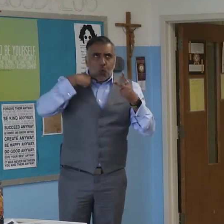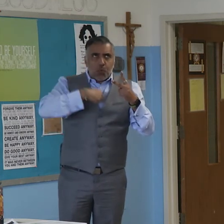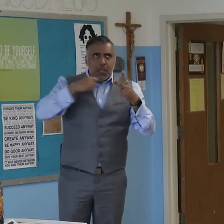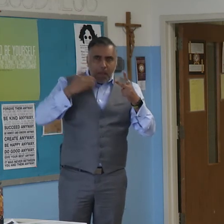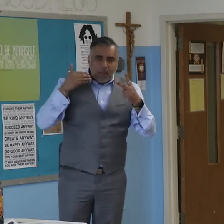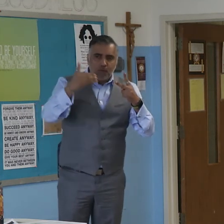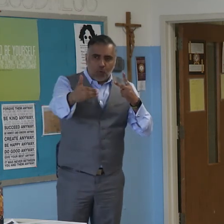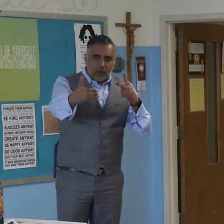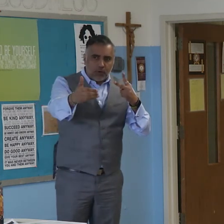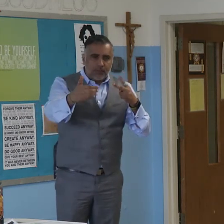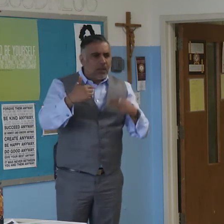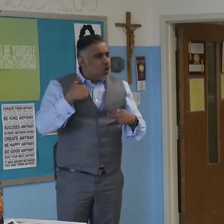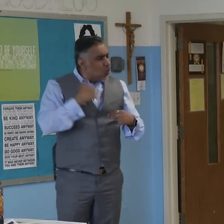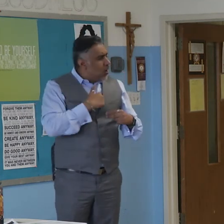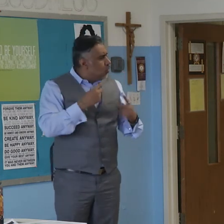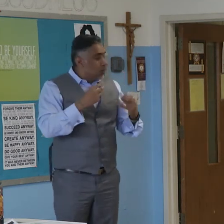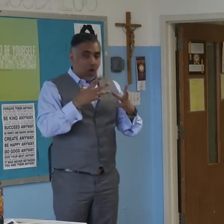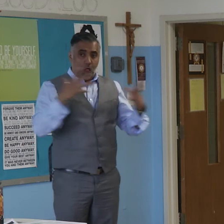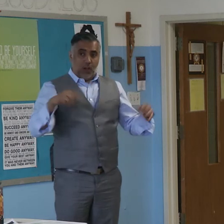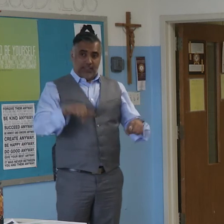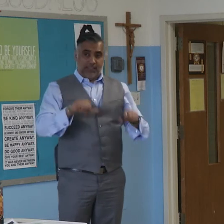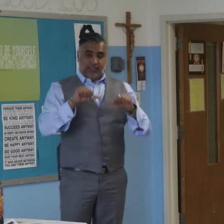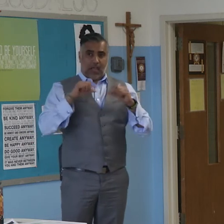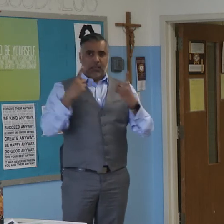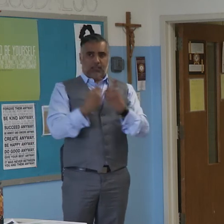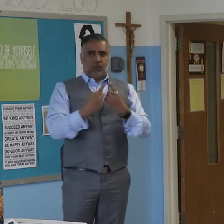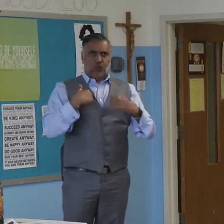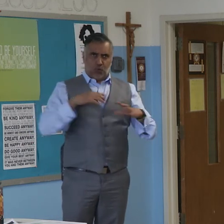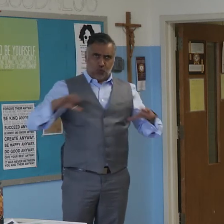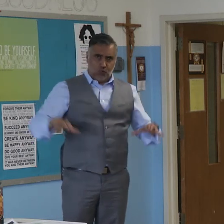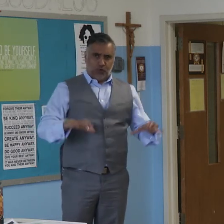We are doing a lot of this diocese; in a lot of ways, it's always, frankly, the local